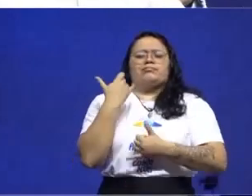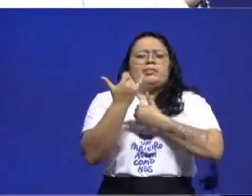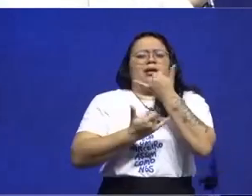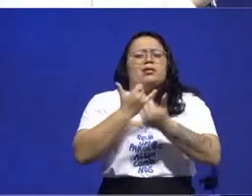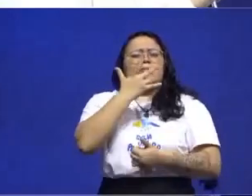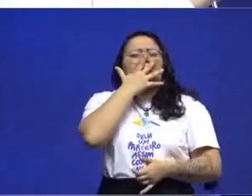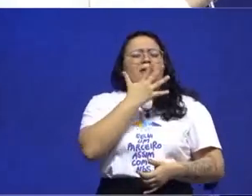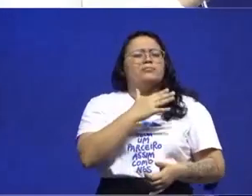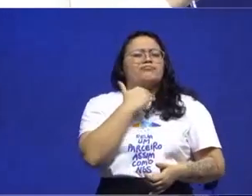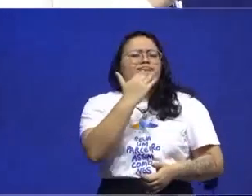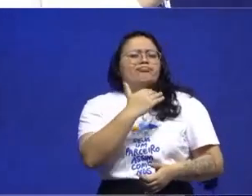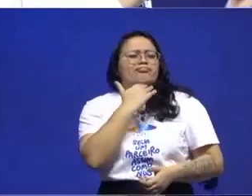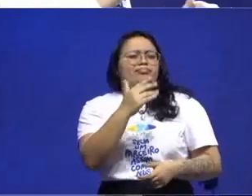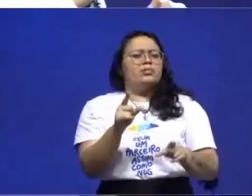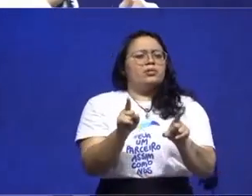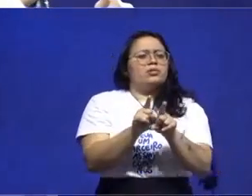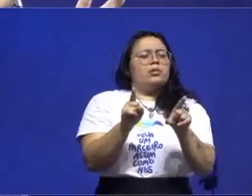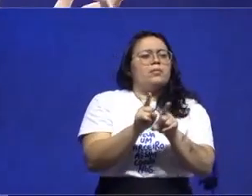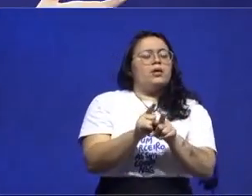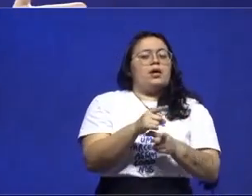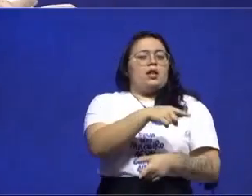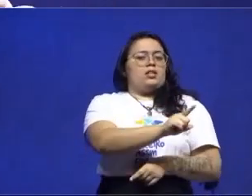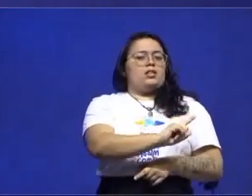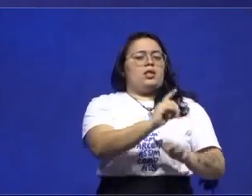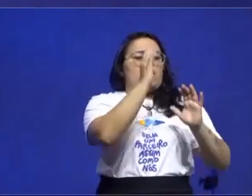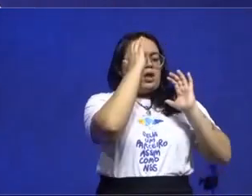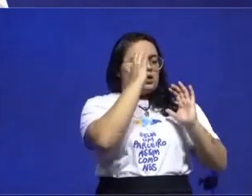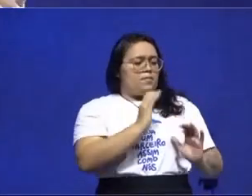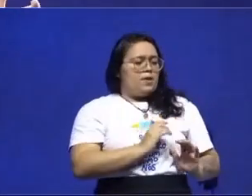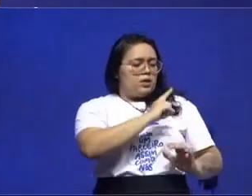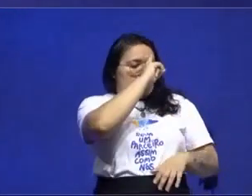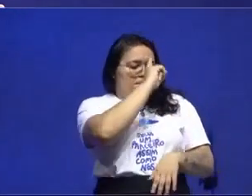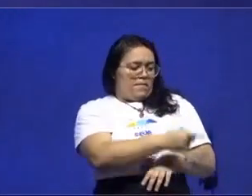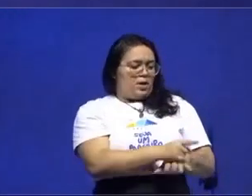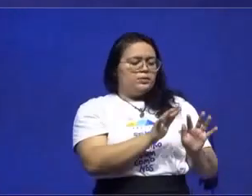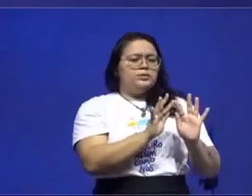following the simple commands for example before a year the child already we already wait for